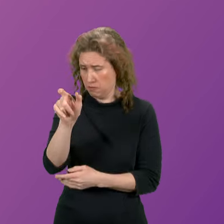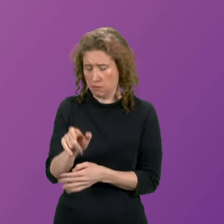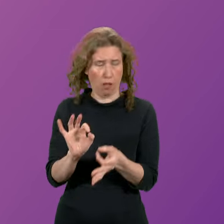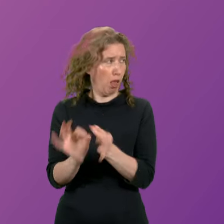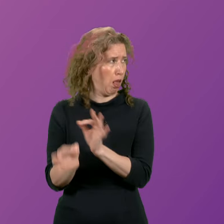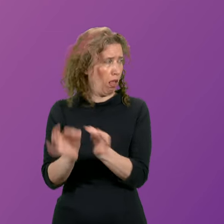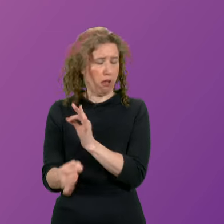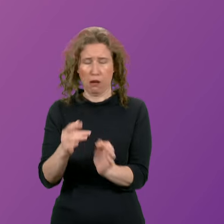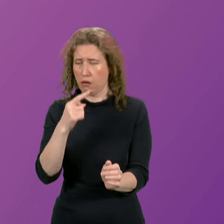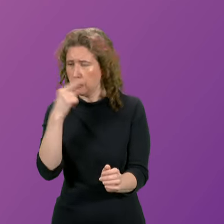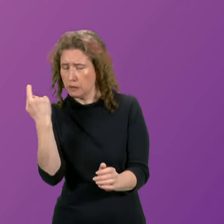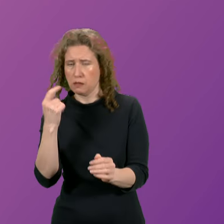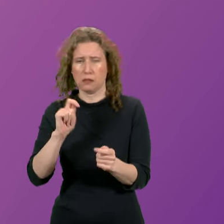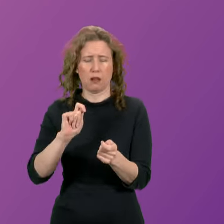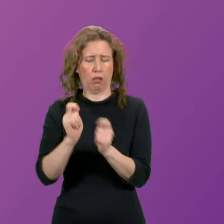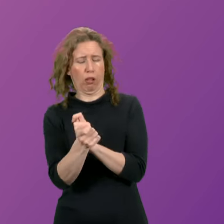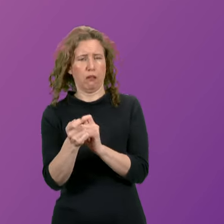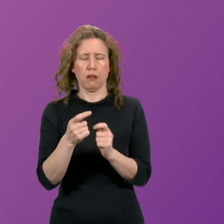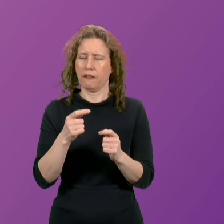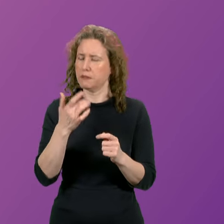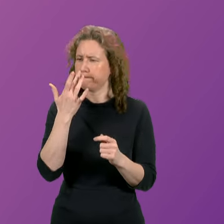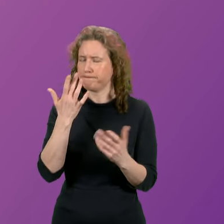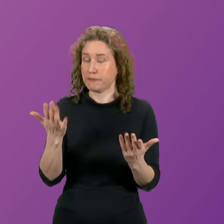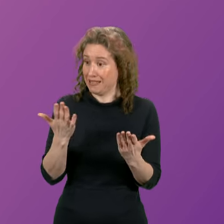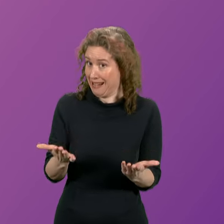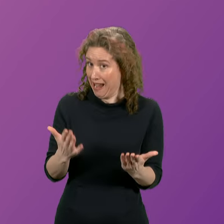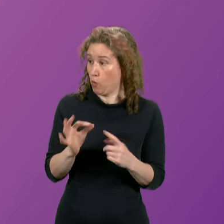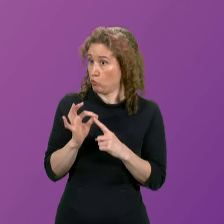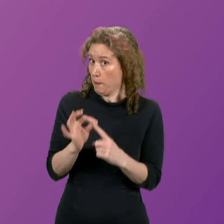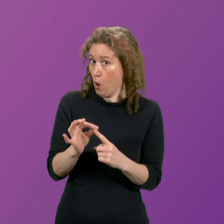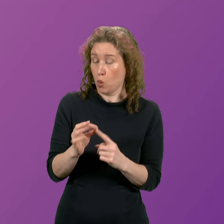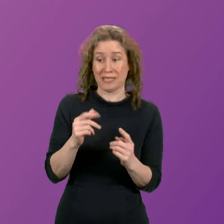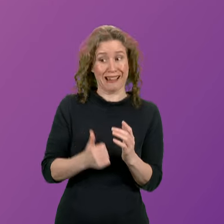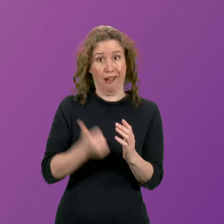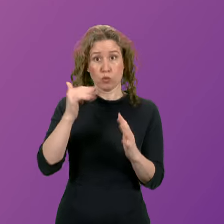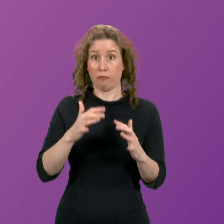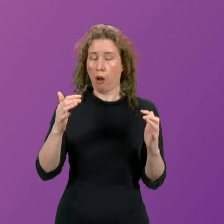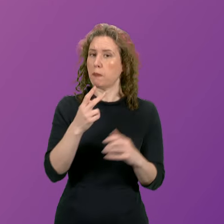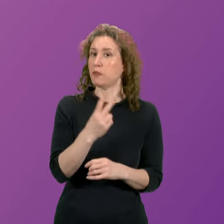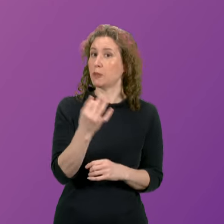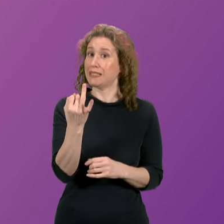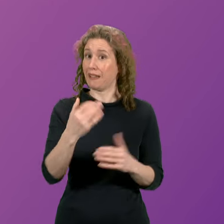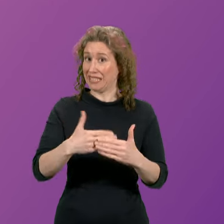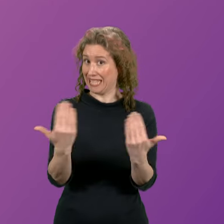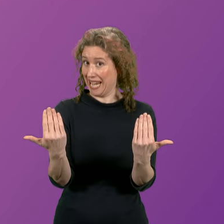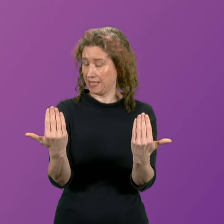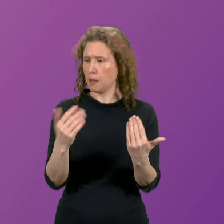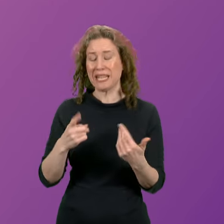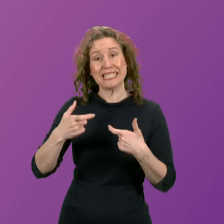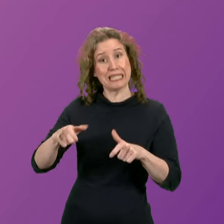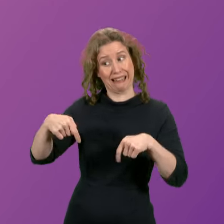trust. It is proposed that he be banned from this Parliament for 27 days. He is still sitting on the